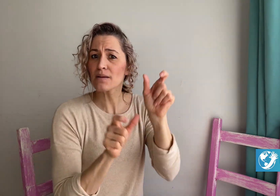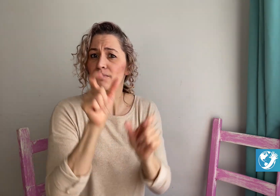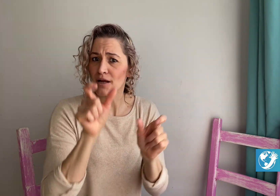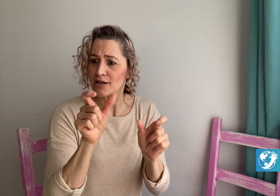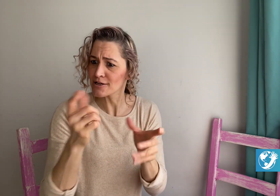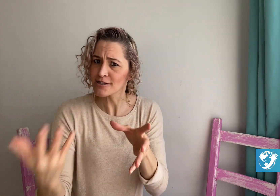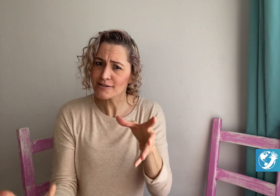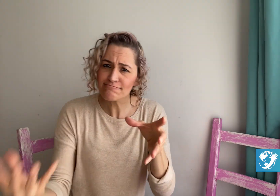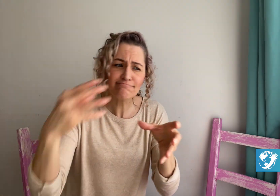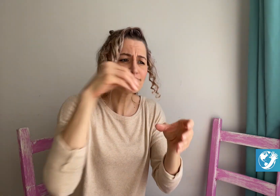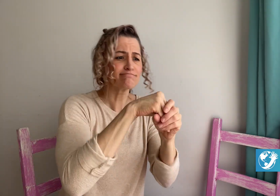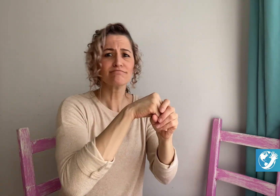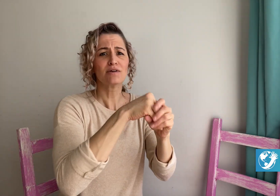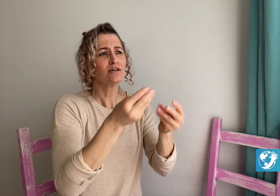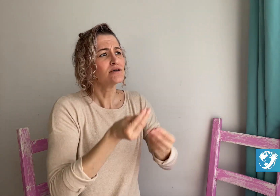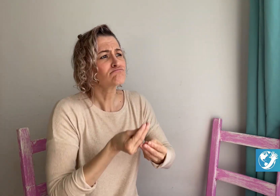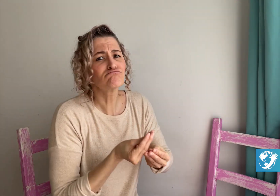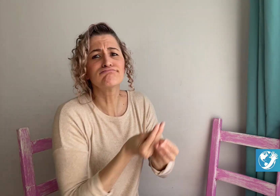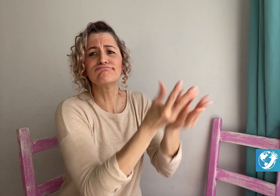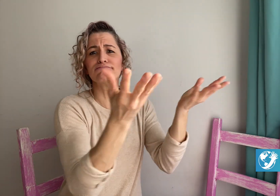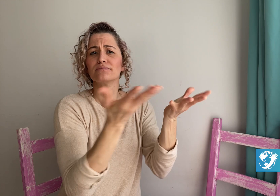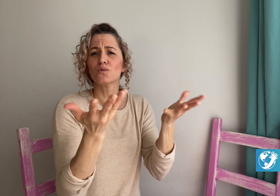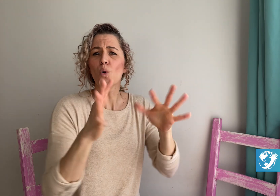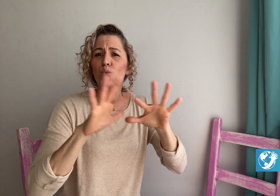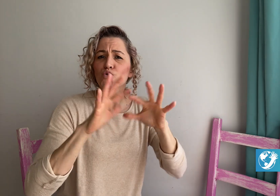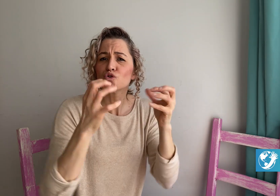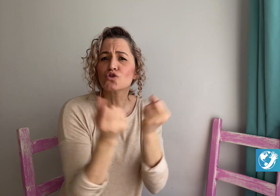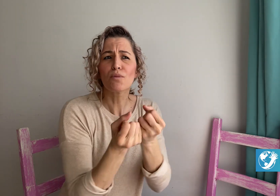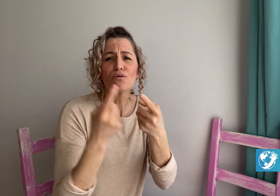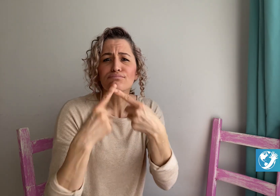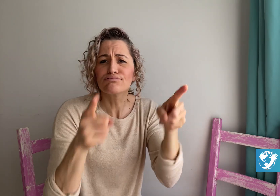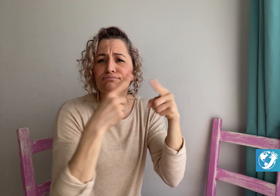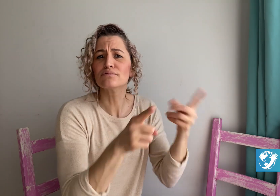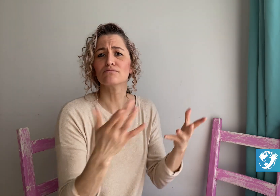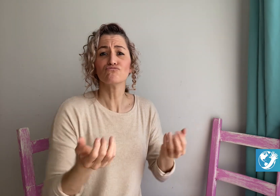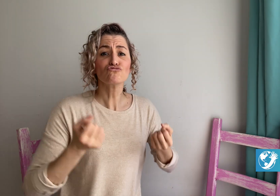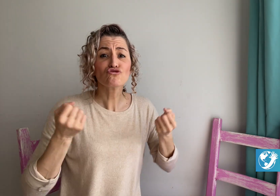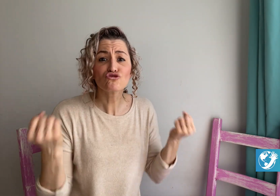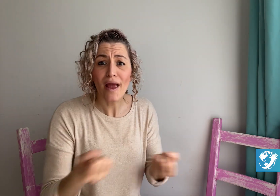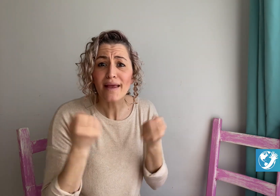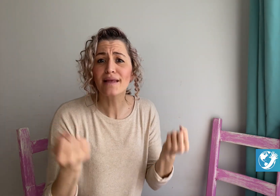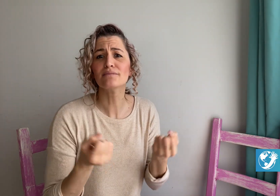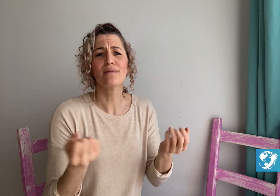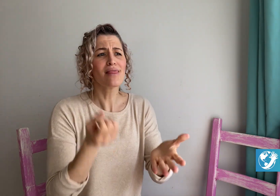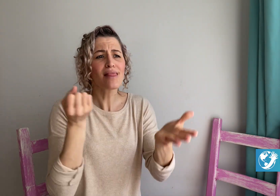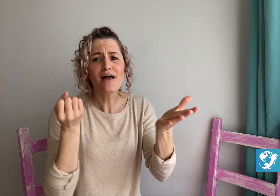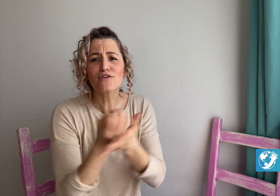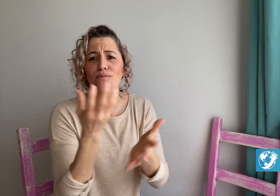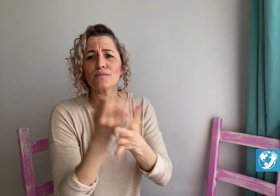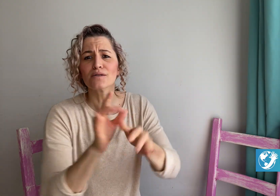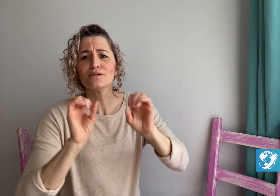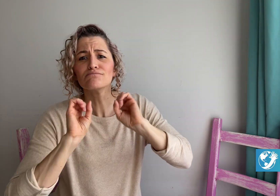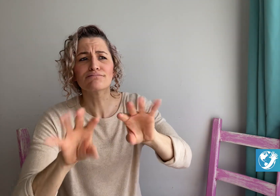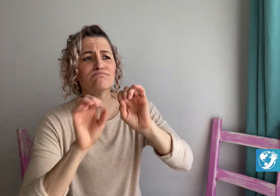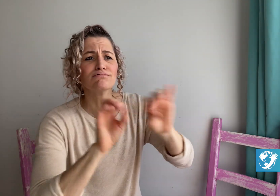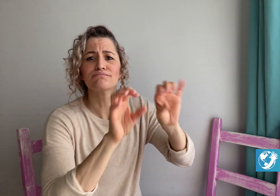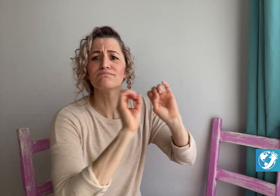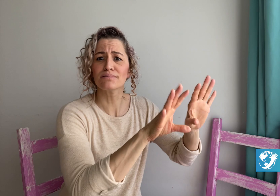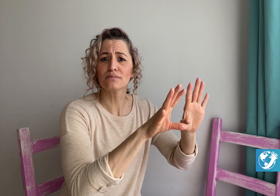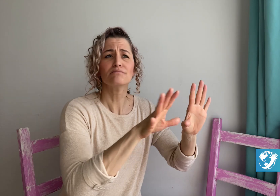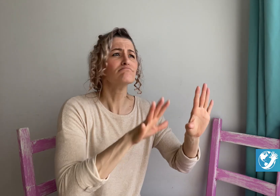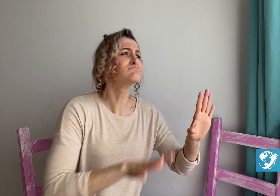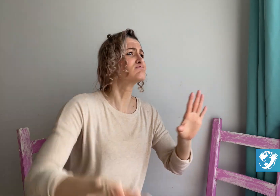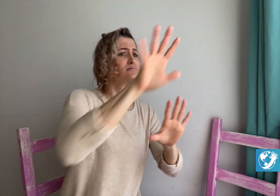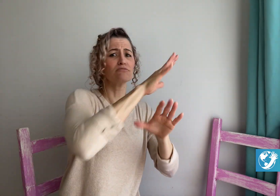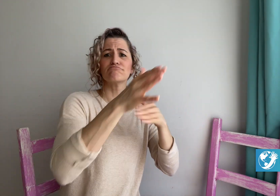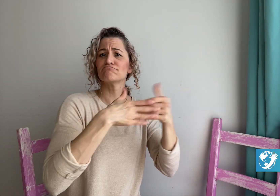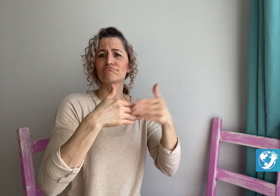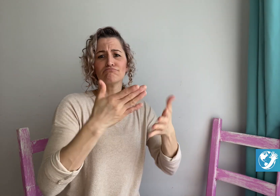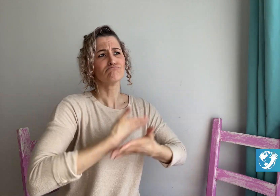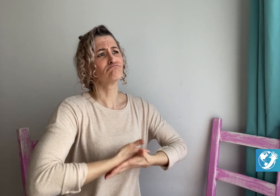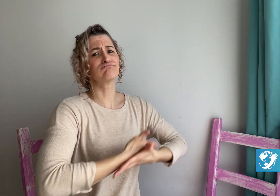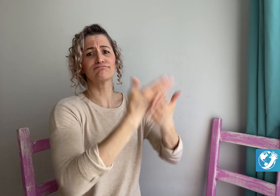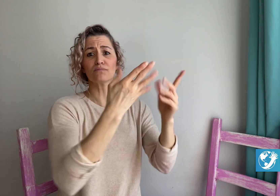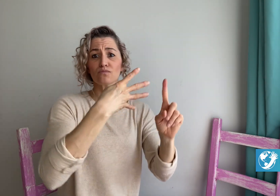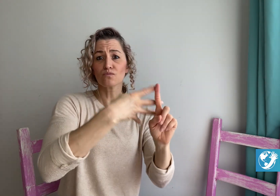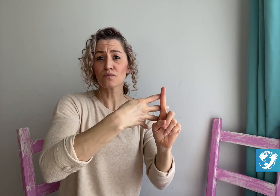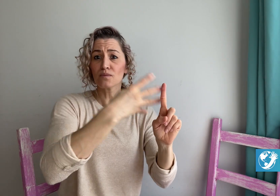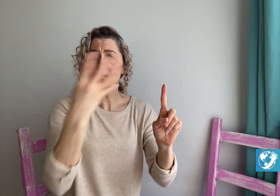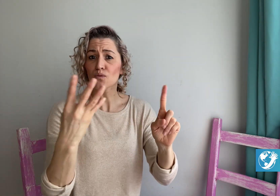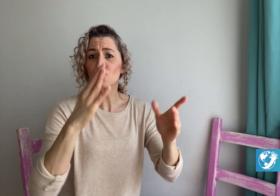training, and information to the general LGBTQ+ community and